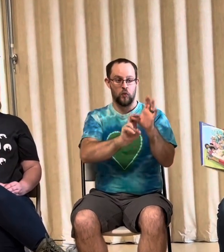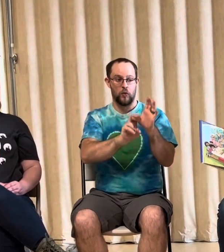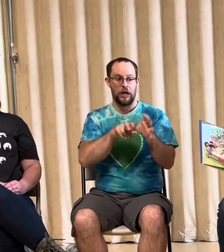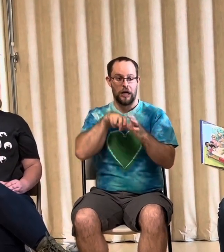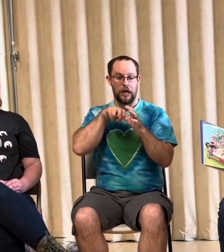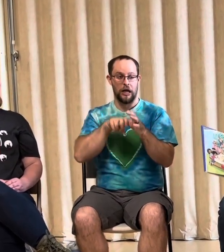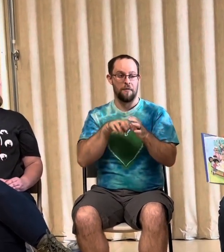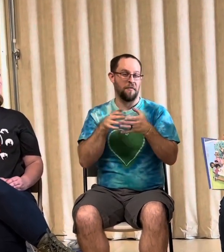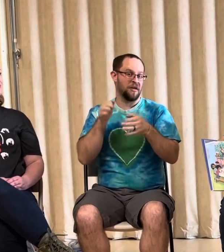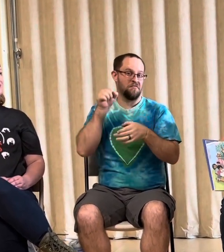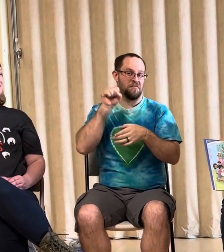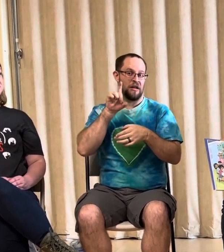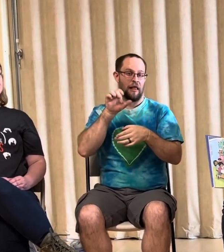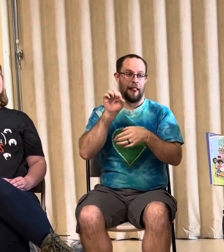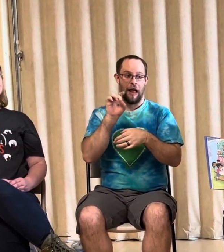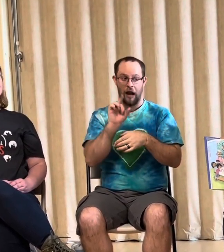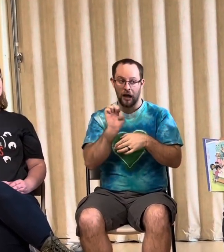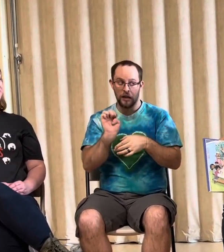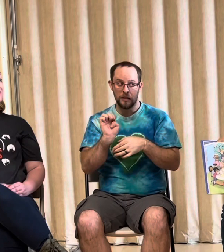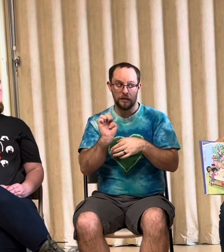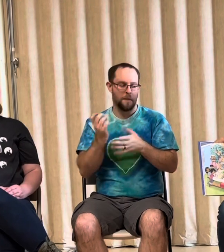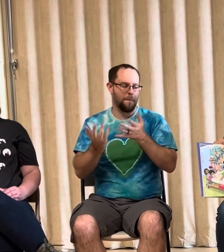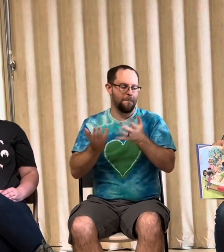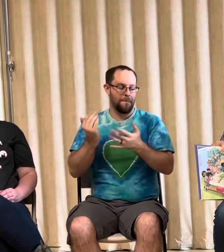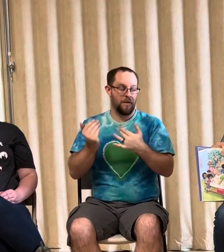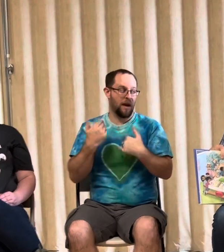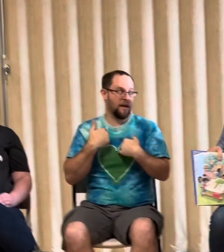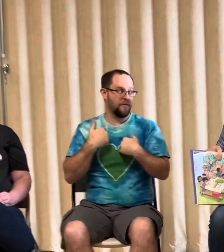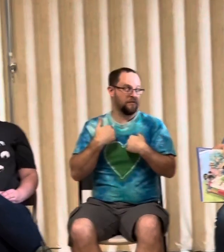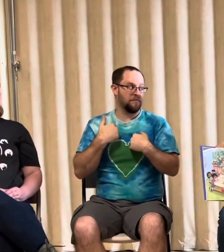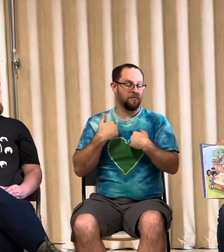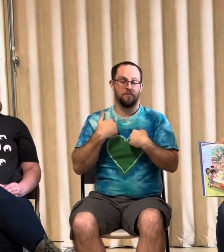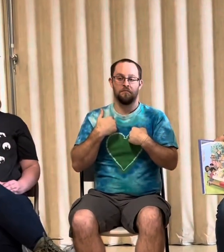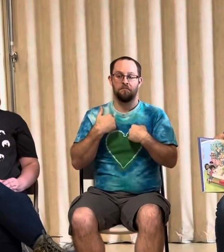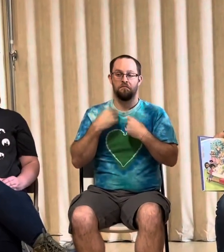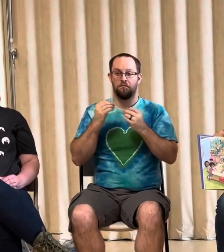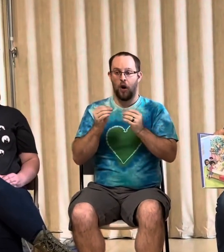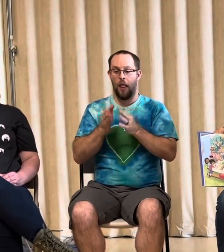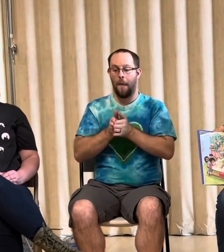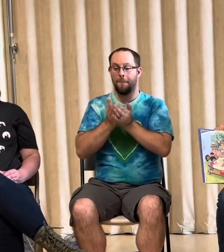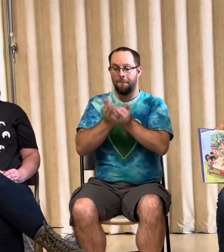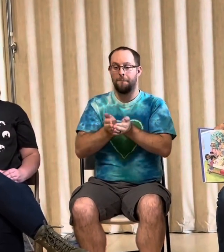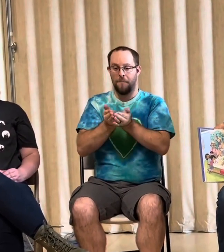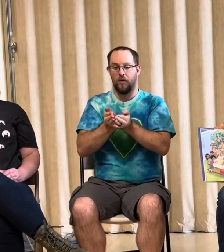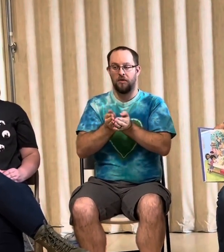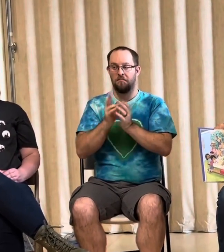could have a slide. Maybe we could have something you'd put on a boat to be able to pretend like